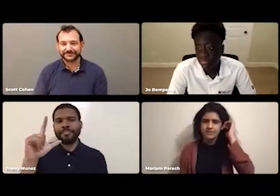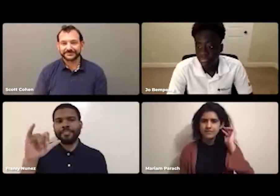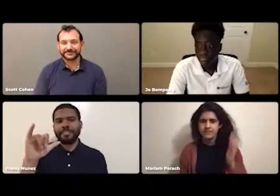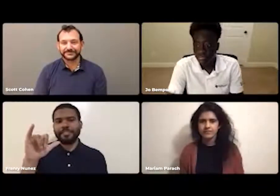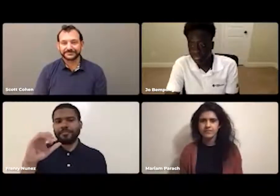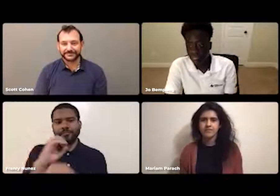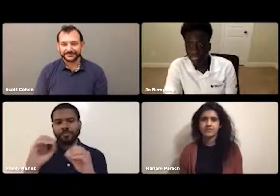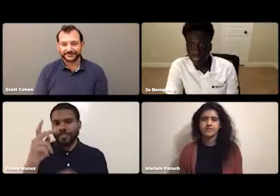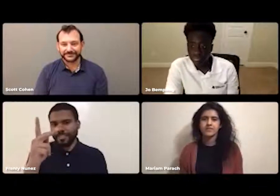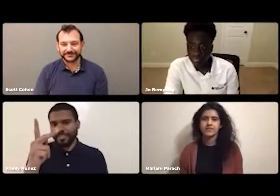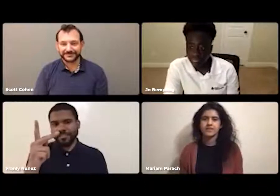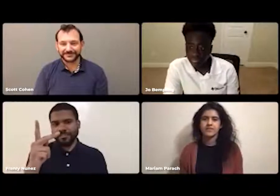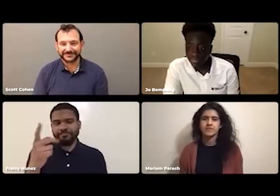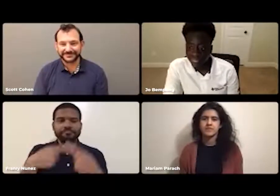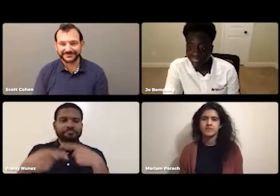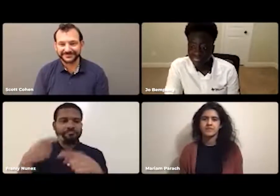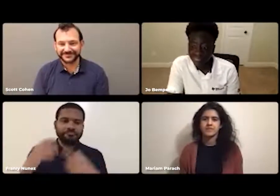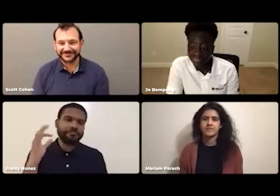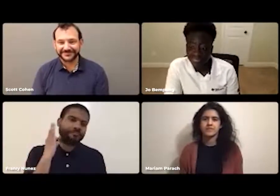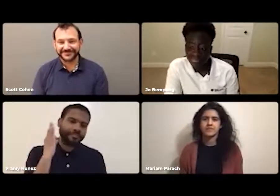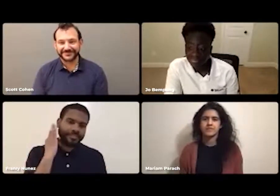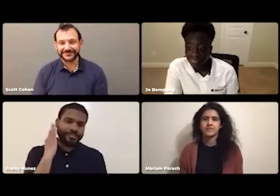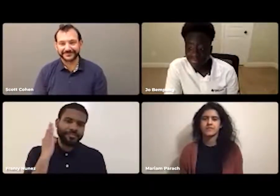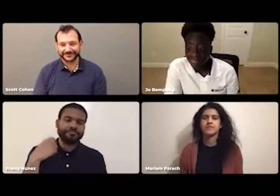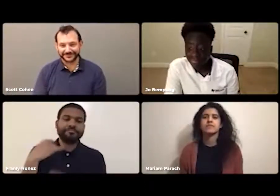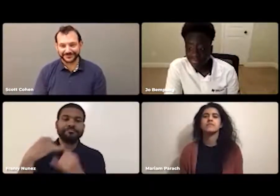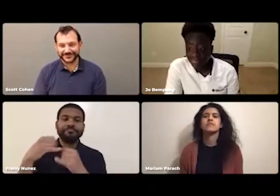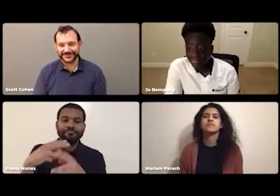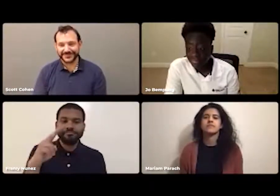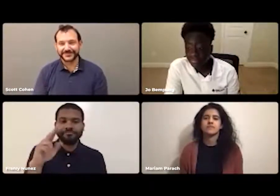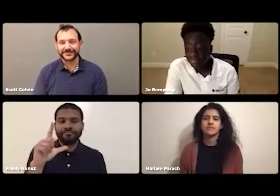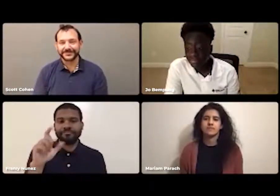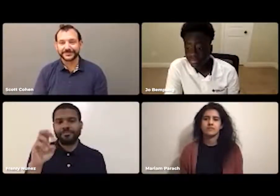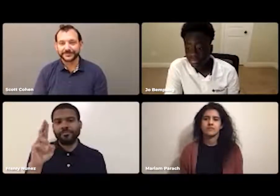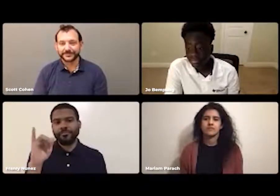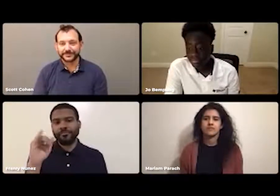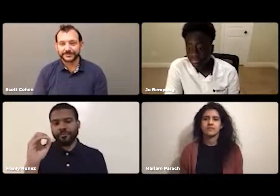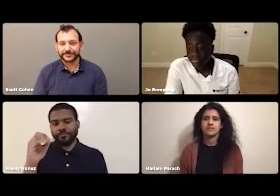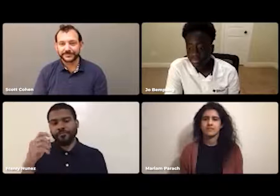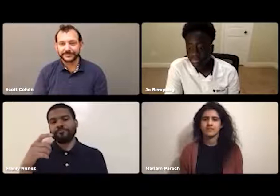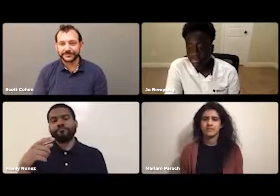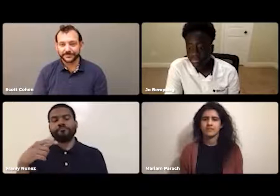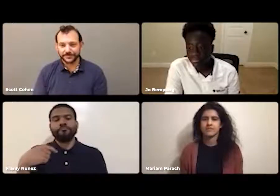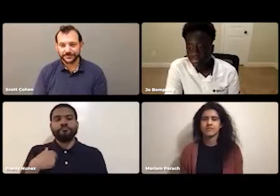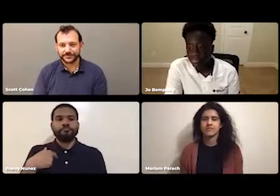There's no “K” in my name; it's just Franly. This is my sign name.